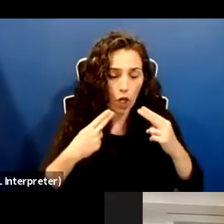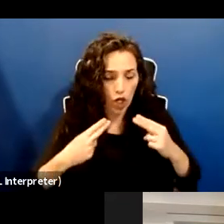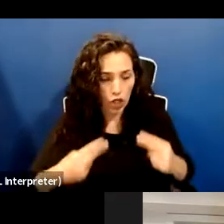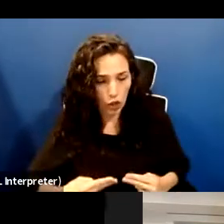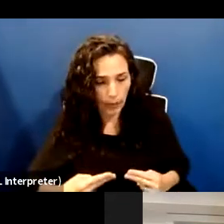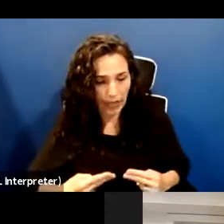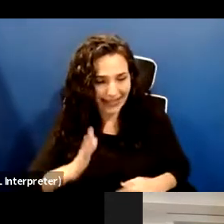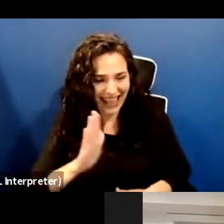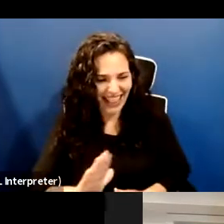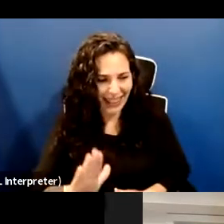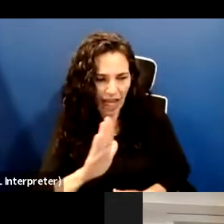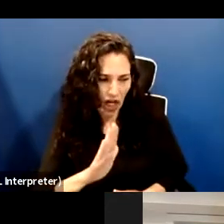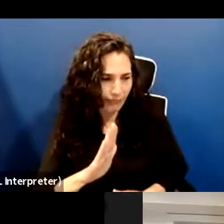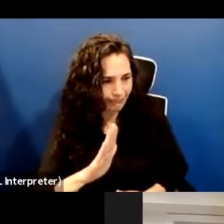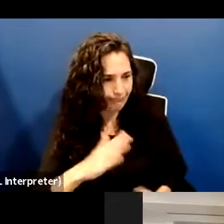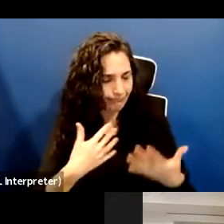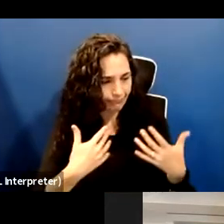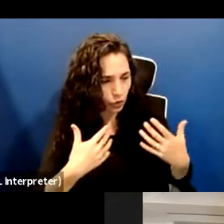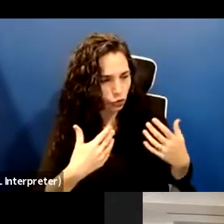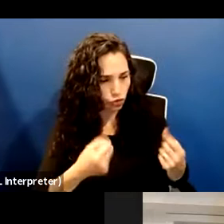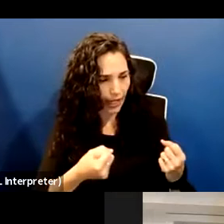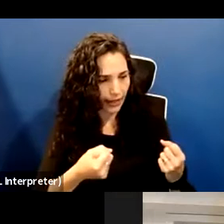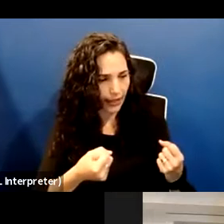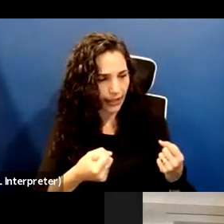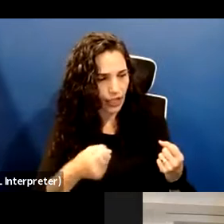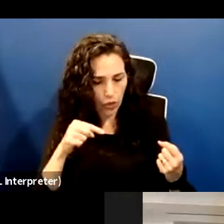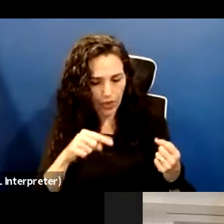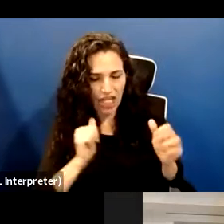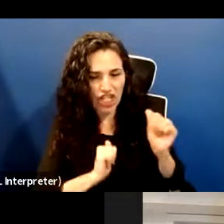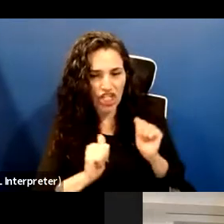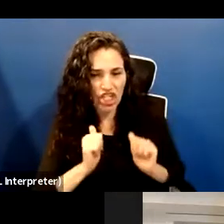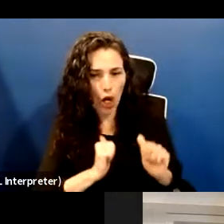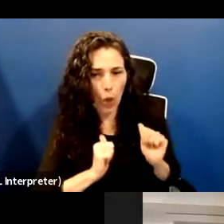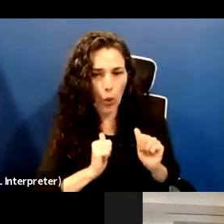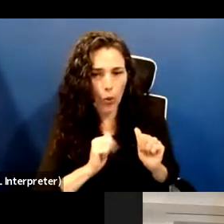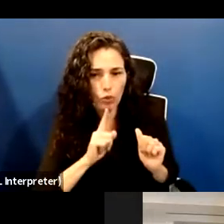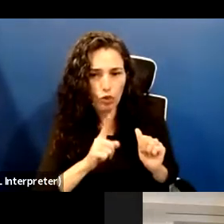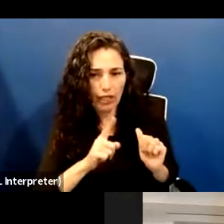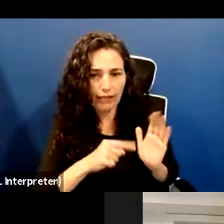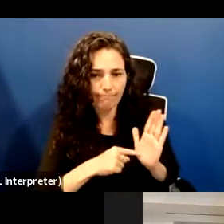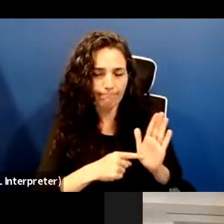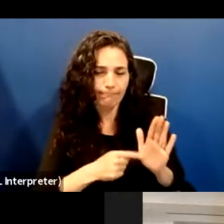And I think what this show really does, and what we wanted to do, is really to restore the human faith,